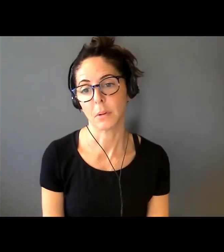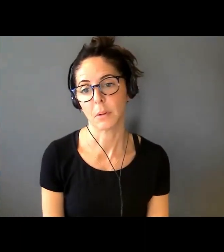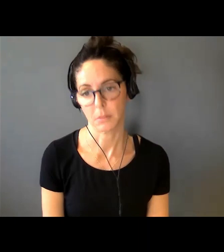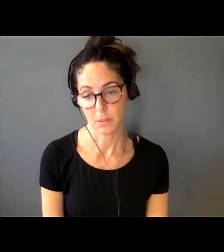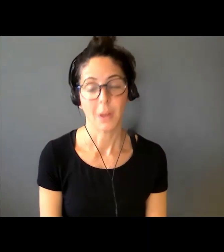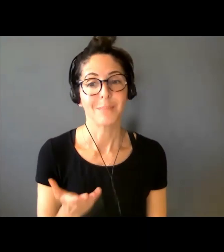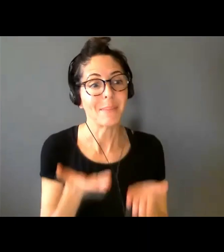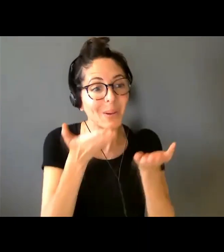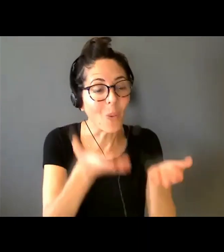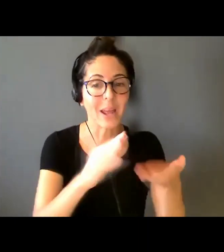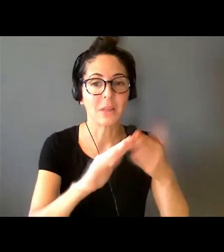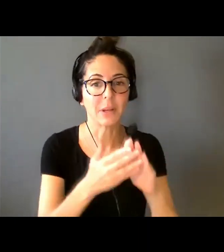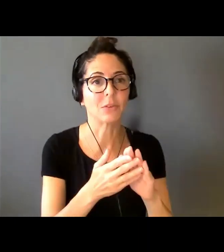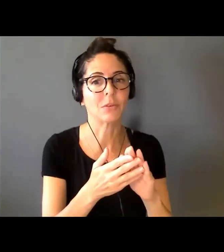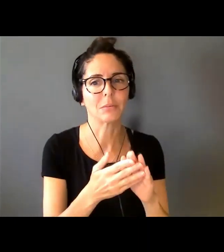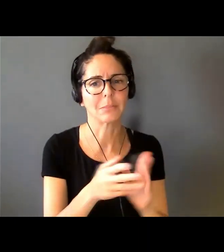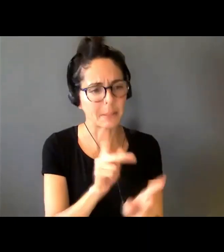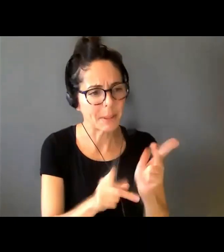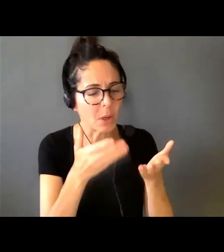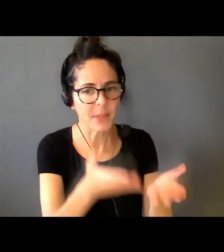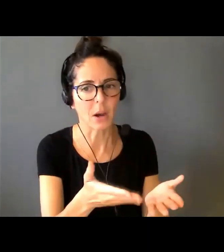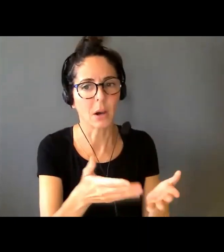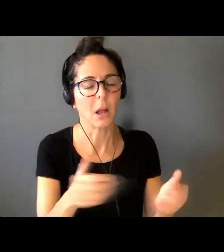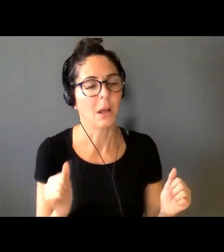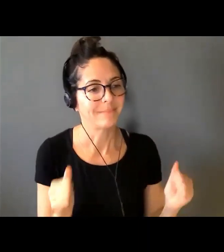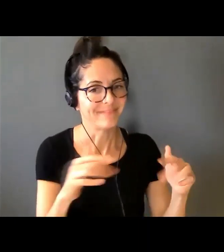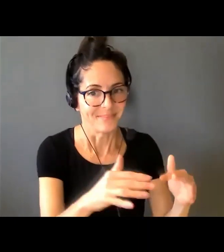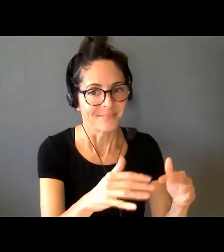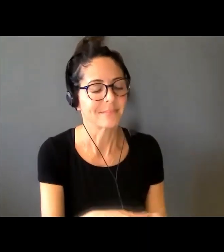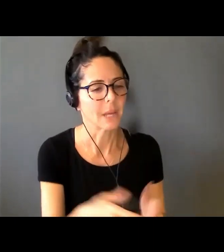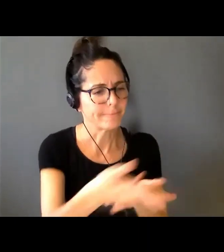with the people, okay, and try to understand their challenge. And not only people with disability,